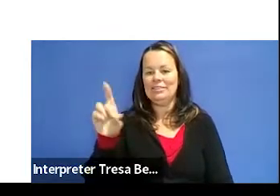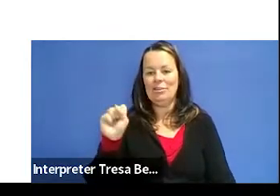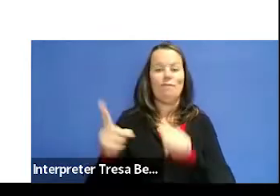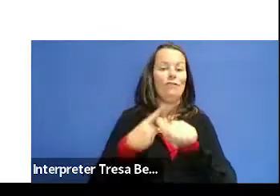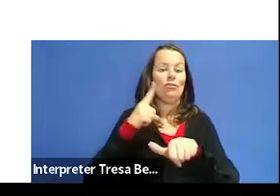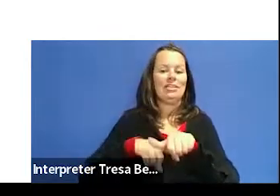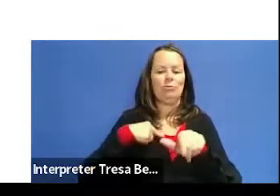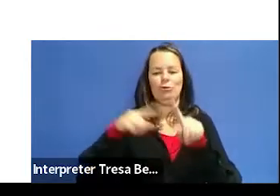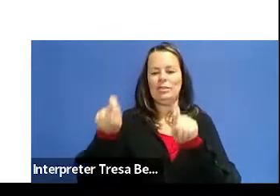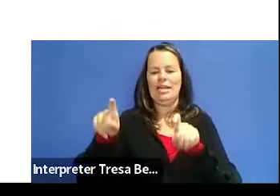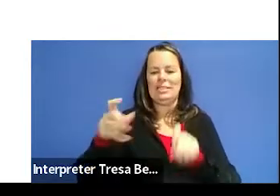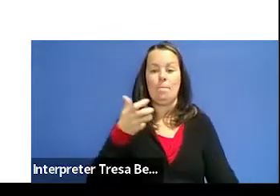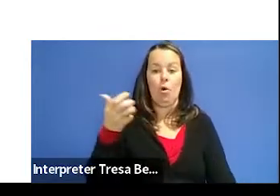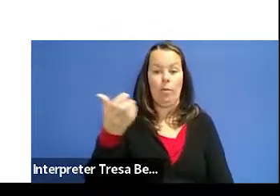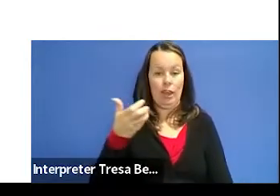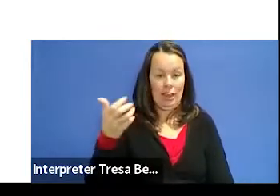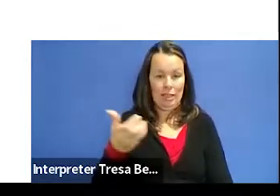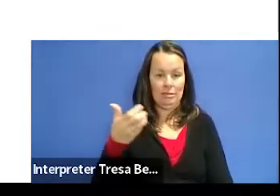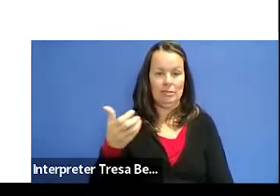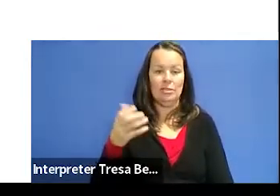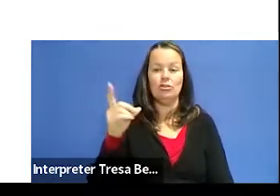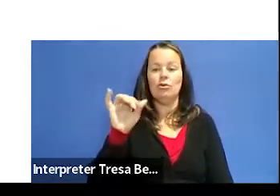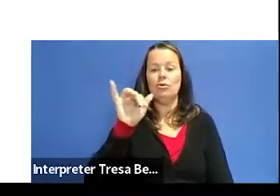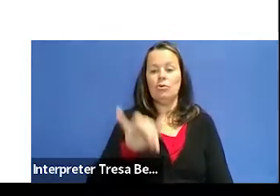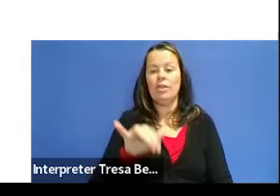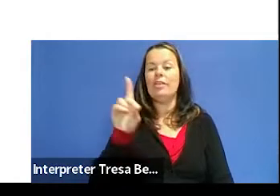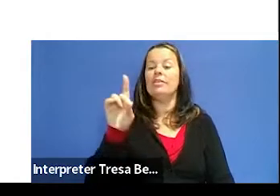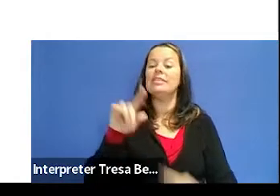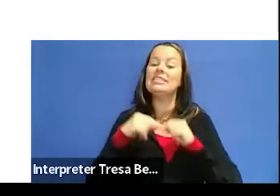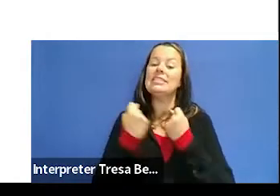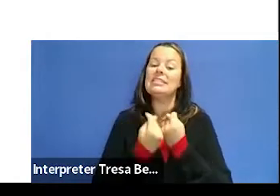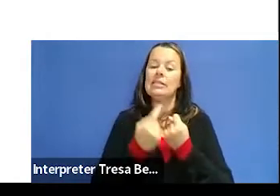To do this, Diamond accessibility team took a look at the top 20